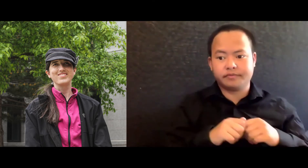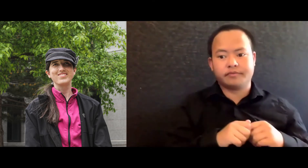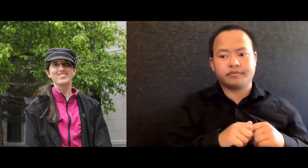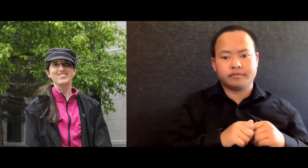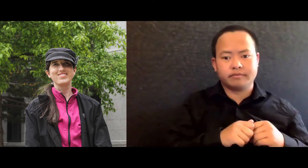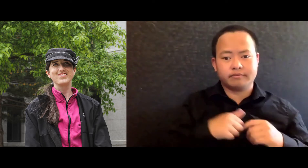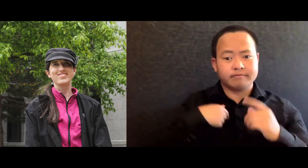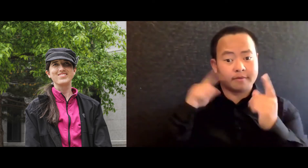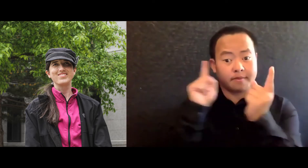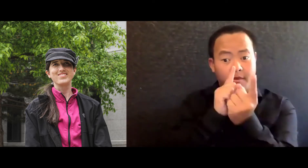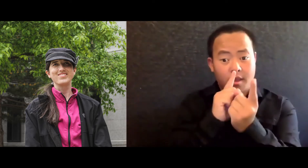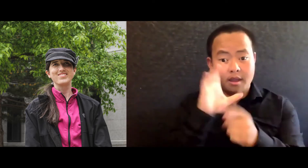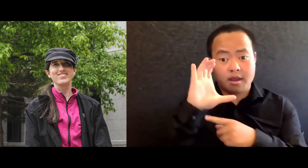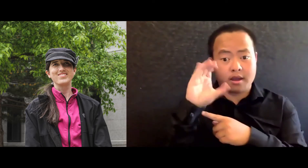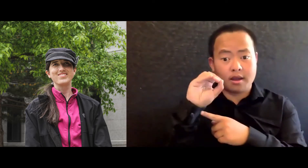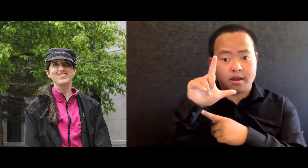I bumped into Colleen Wieck,